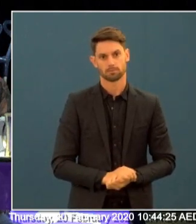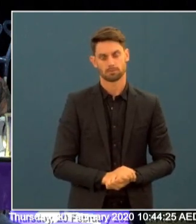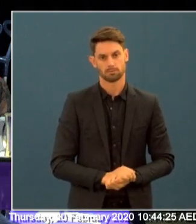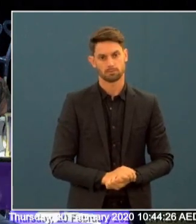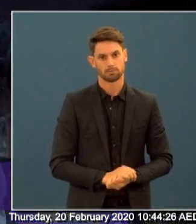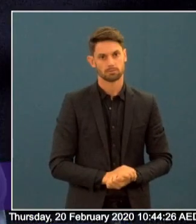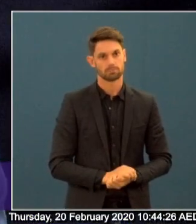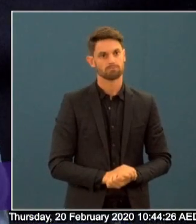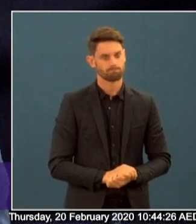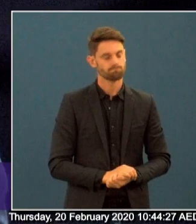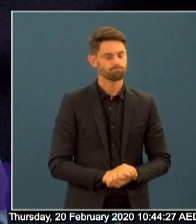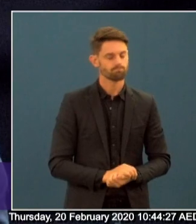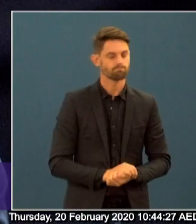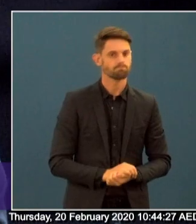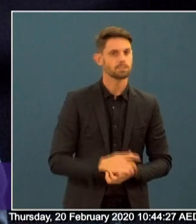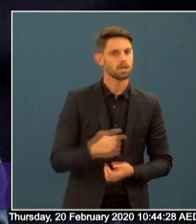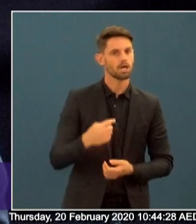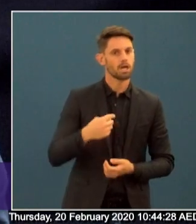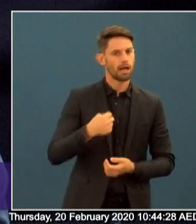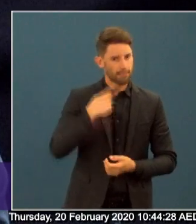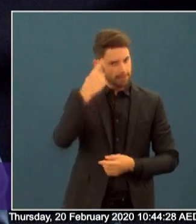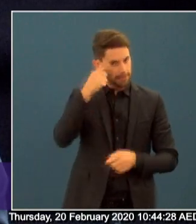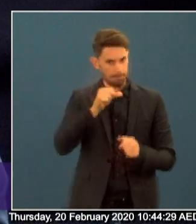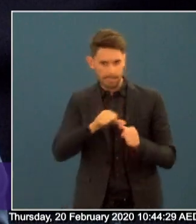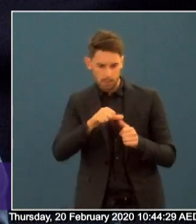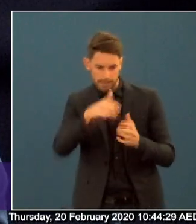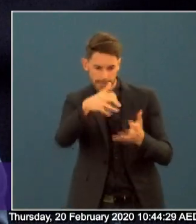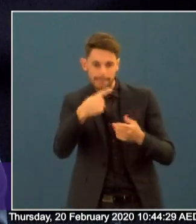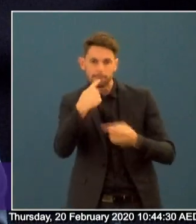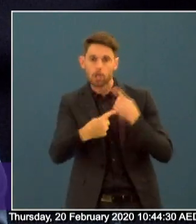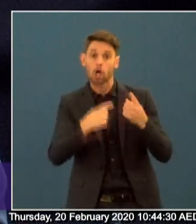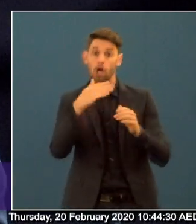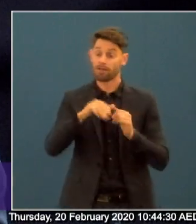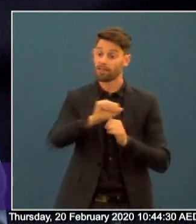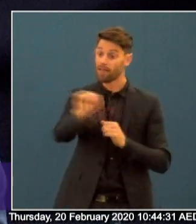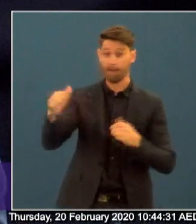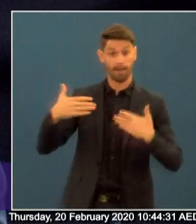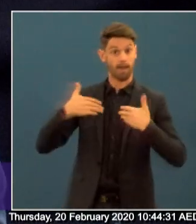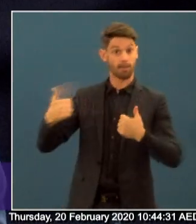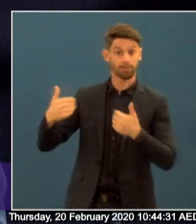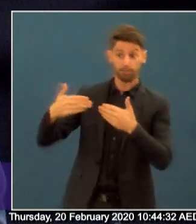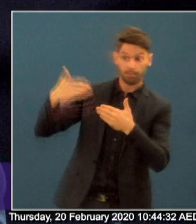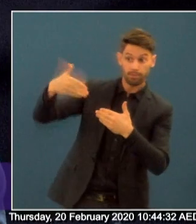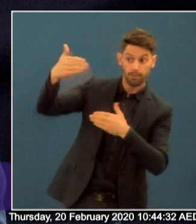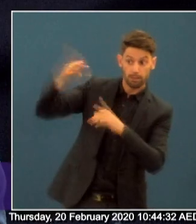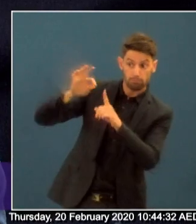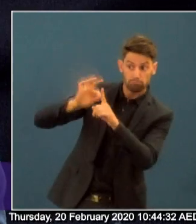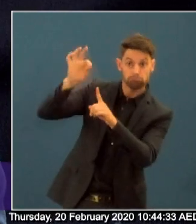I would like to know the health outcomes and to have them routinely reported for these groups.